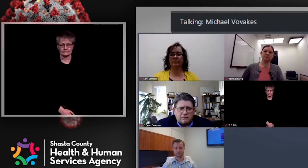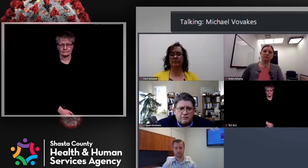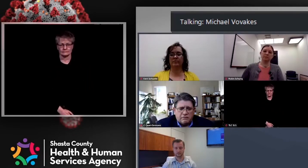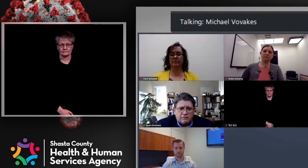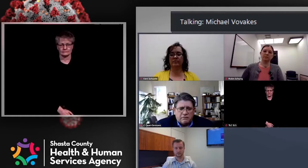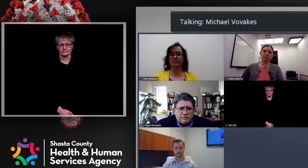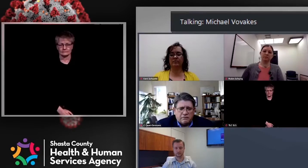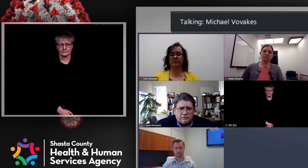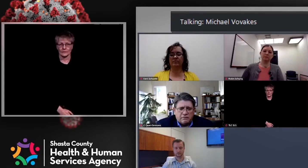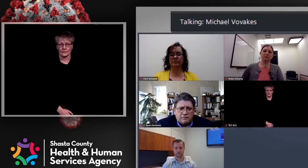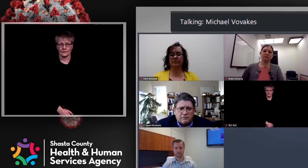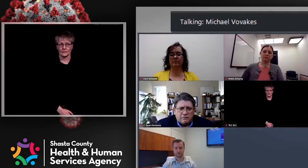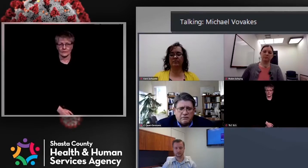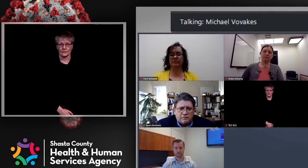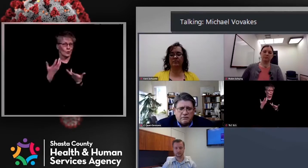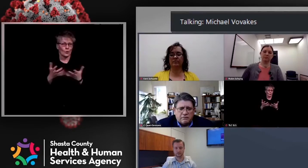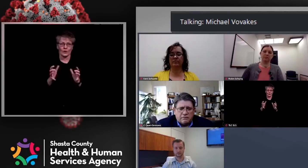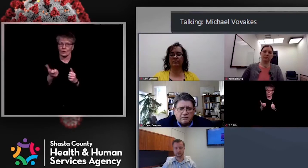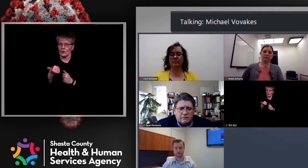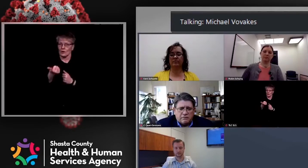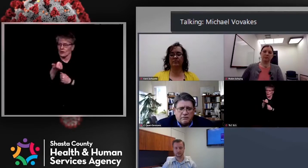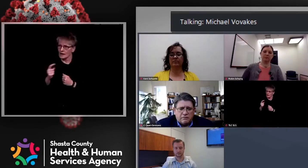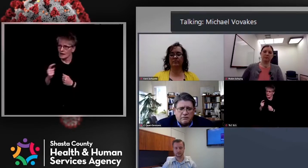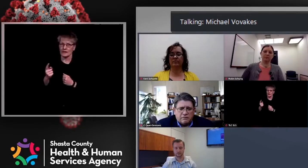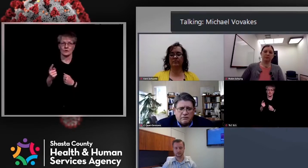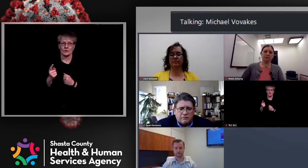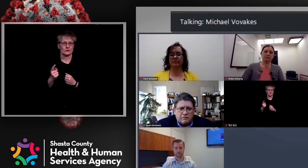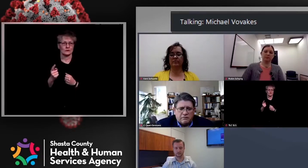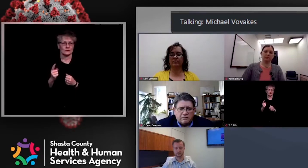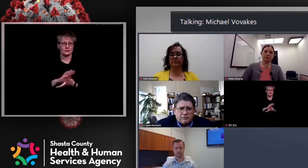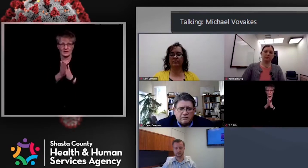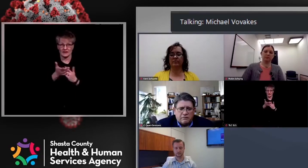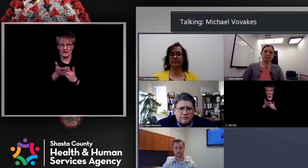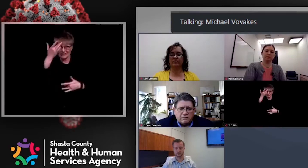the vaccination or from any other medical procedure that we do, but we know that it